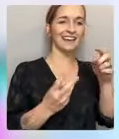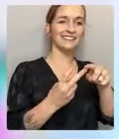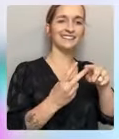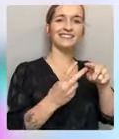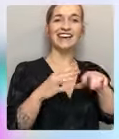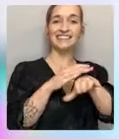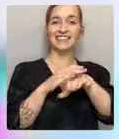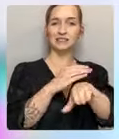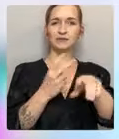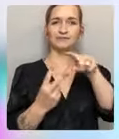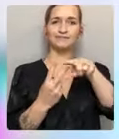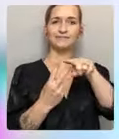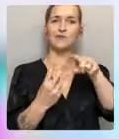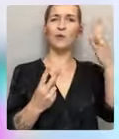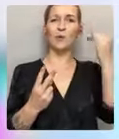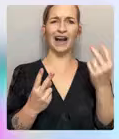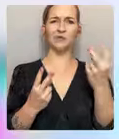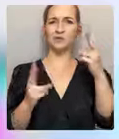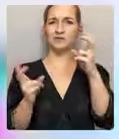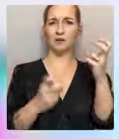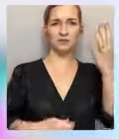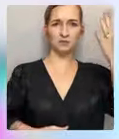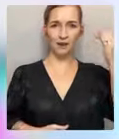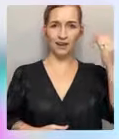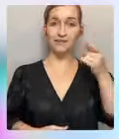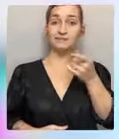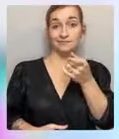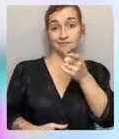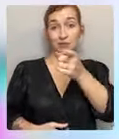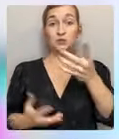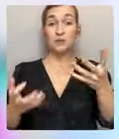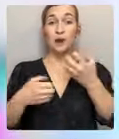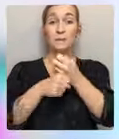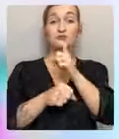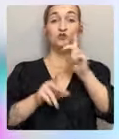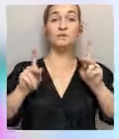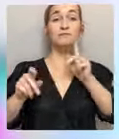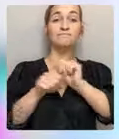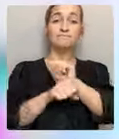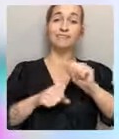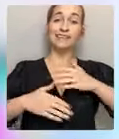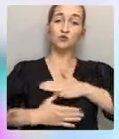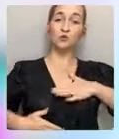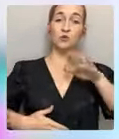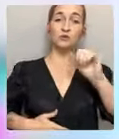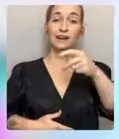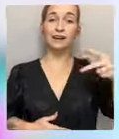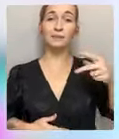Why those two topics? You want to make sure people are enjoying your app, game, experience,